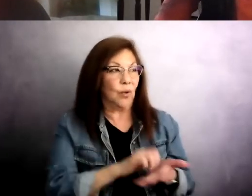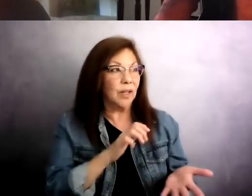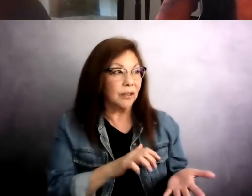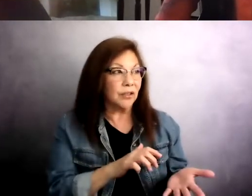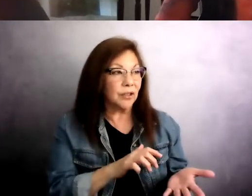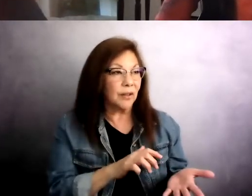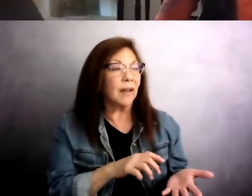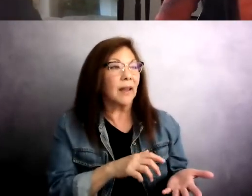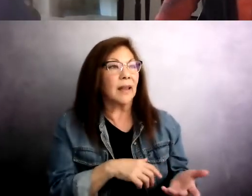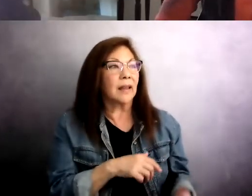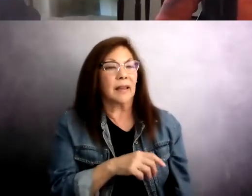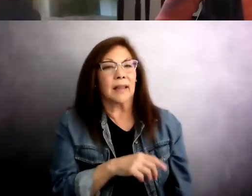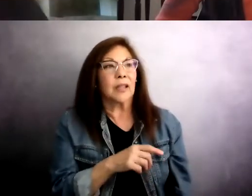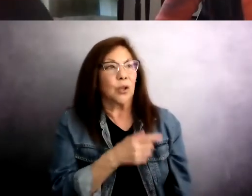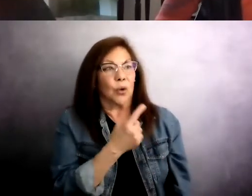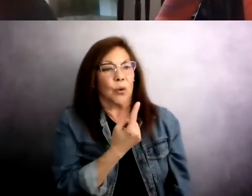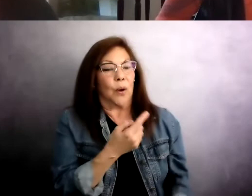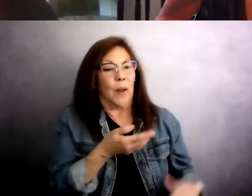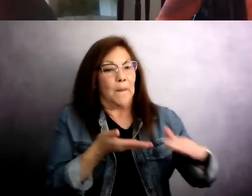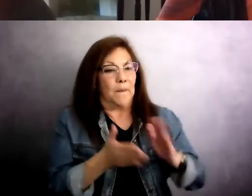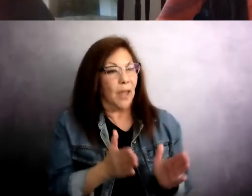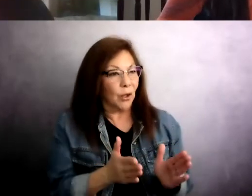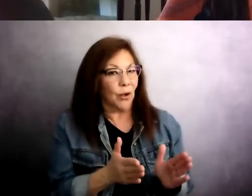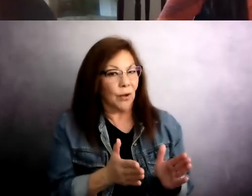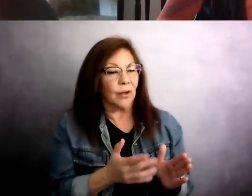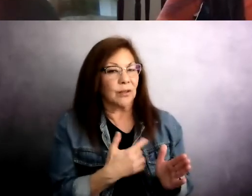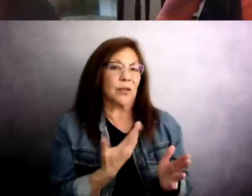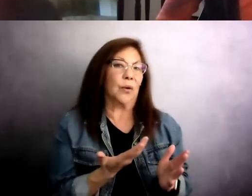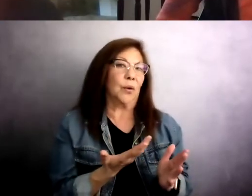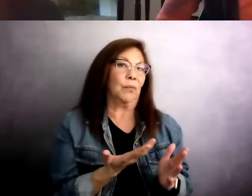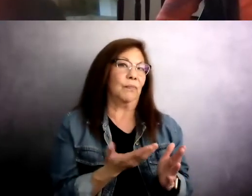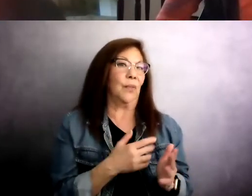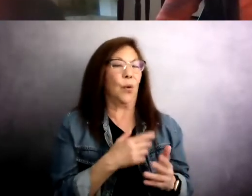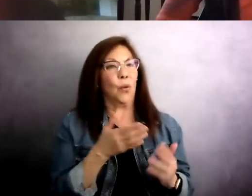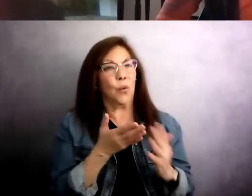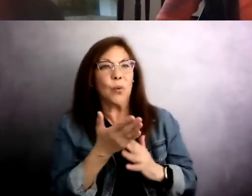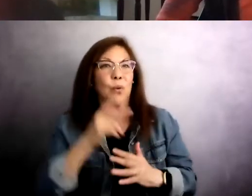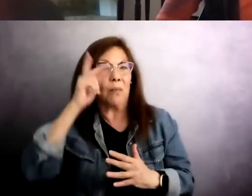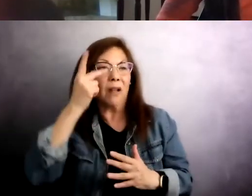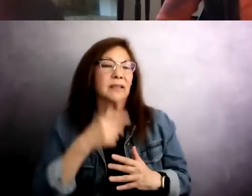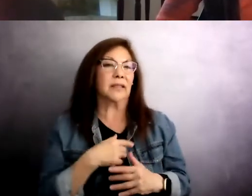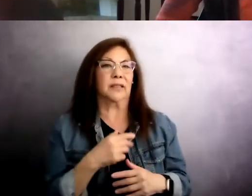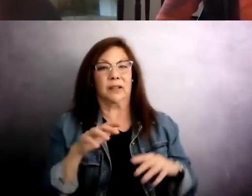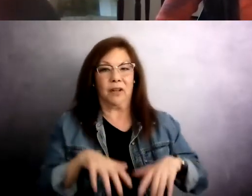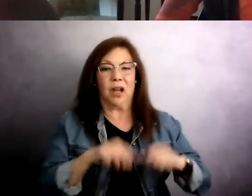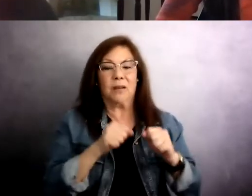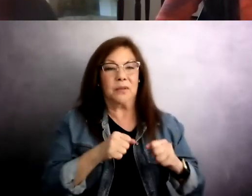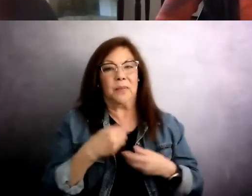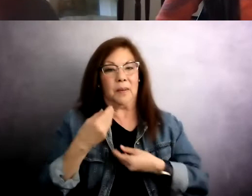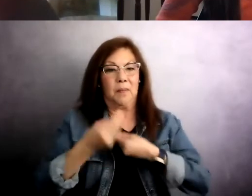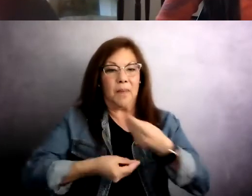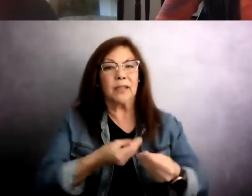is able have to worry about that you'll maker. Which I know that some of the politics of